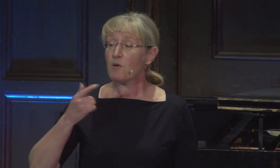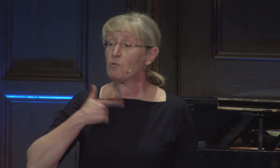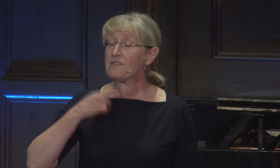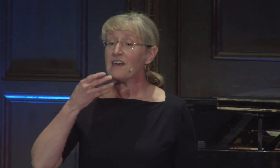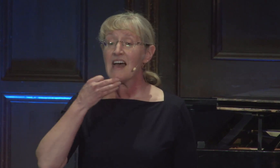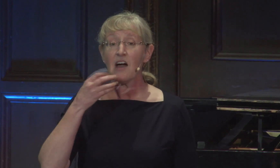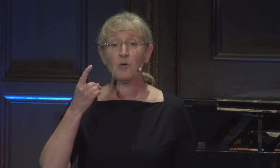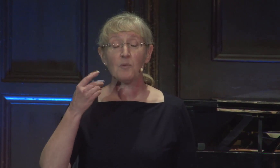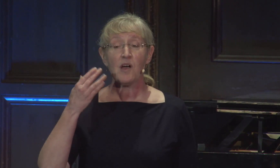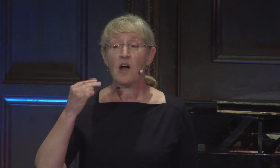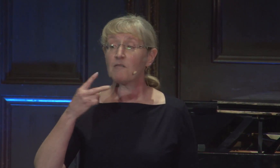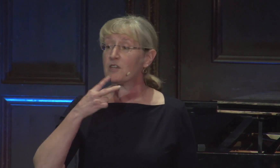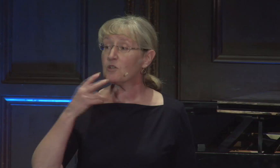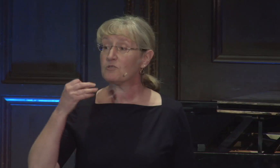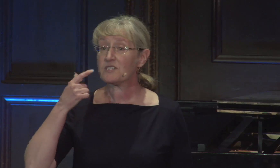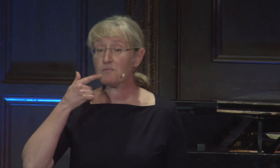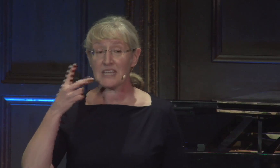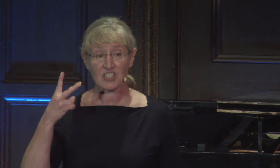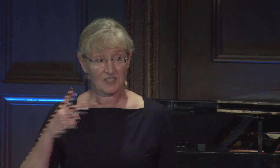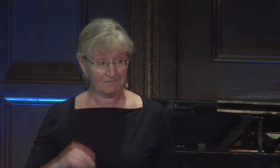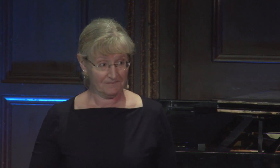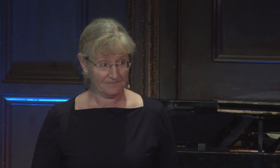but with the help of Cued Speech.